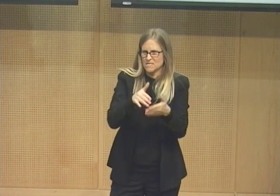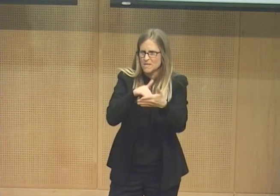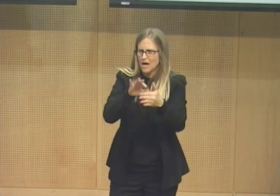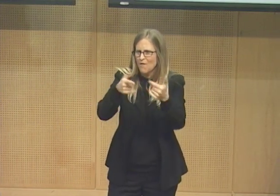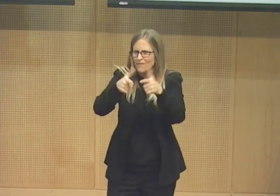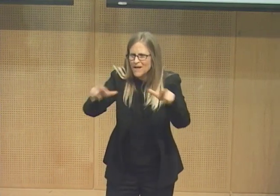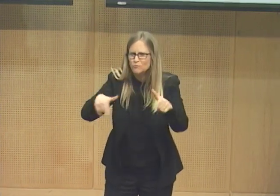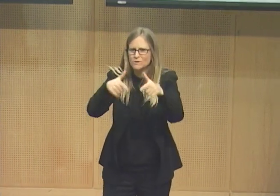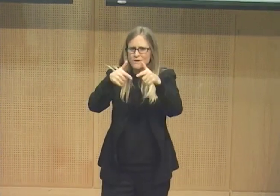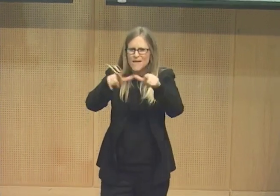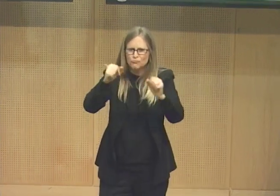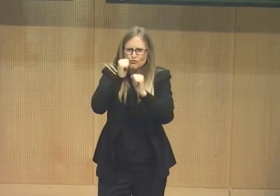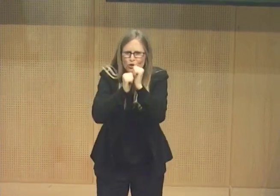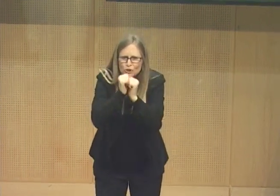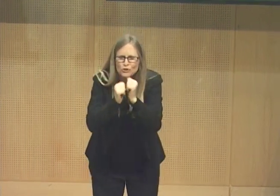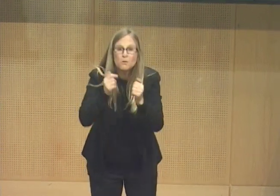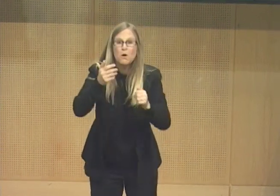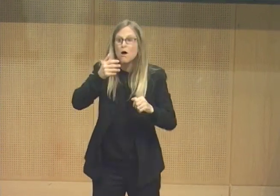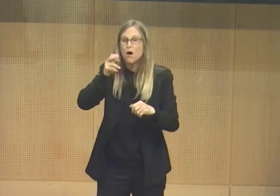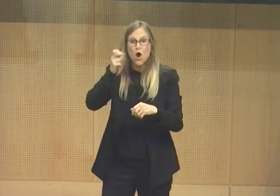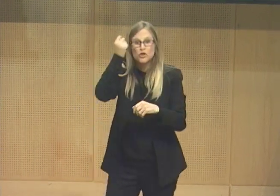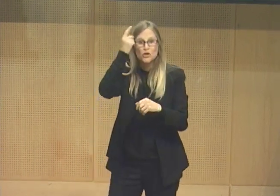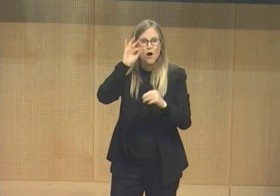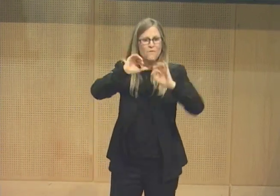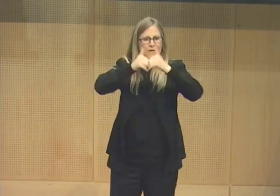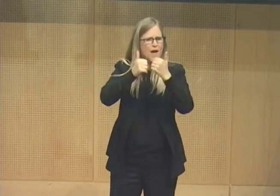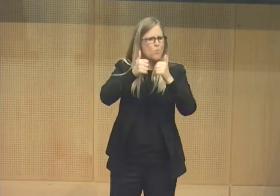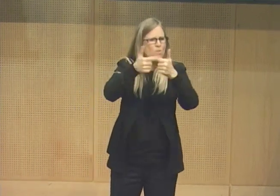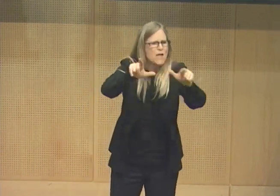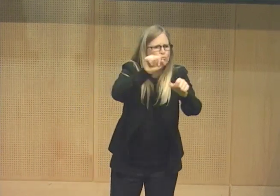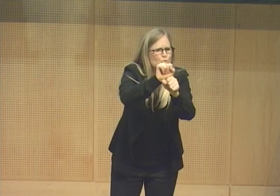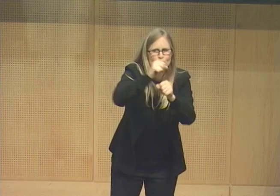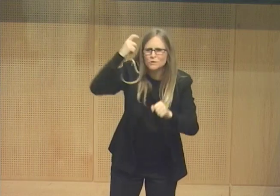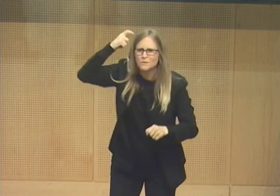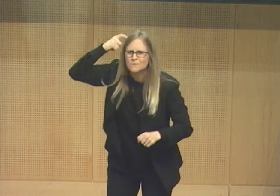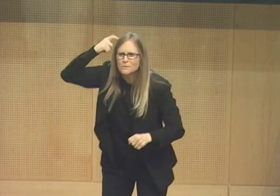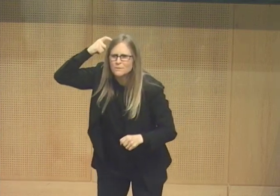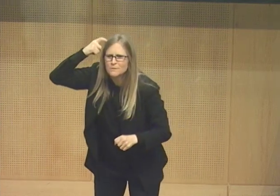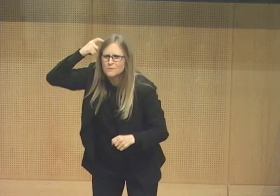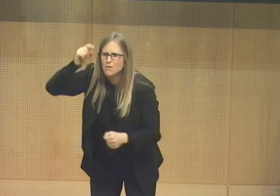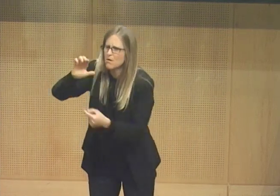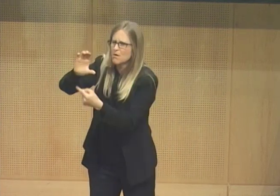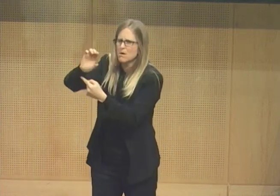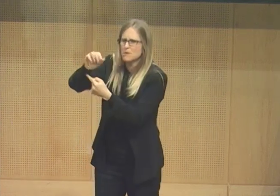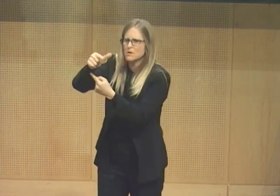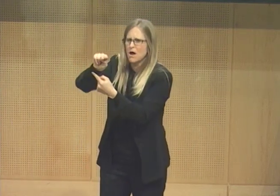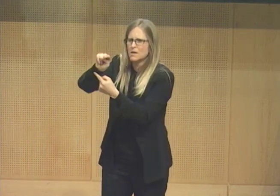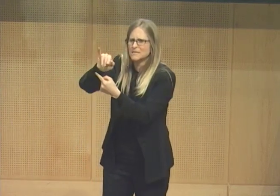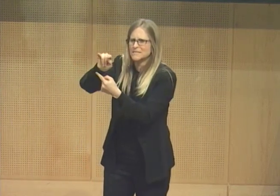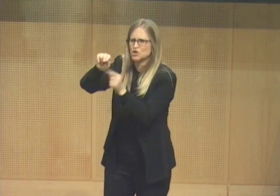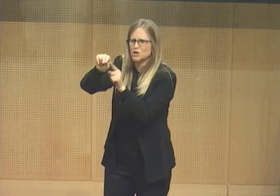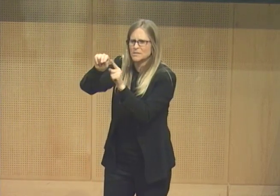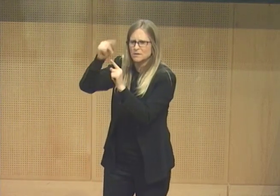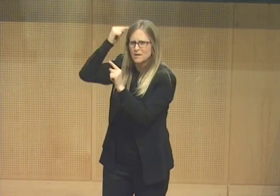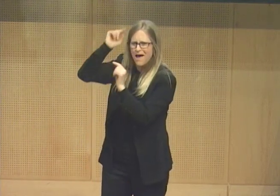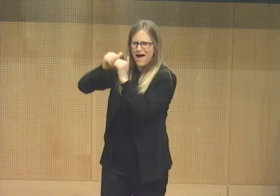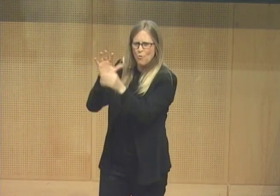language and the structure thereof. But I wanted to study the cognition that was involved